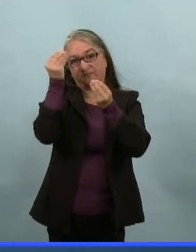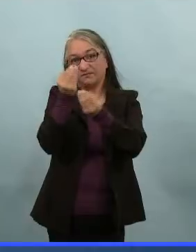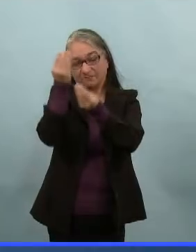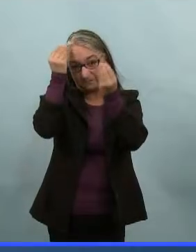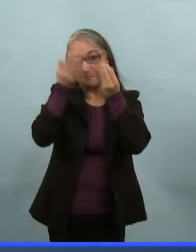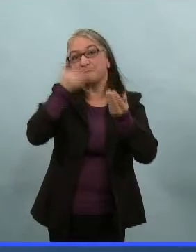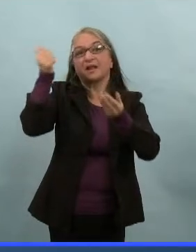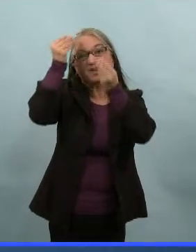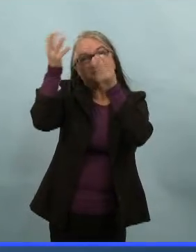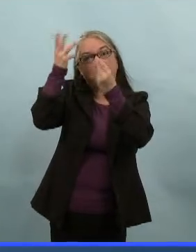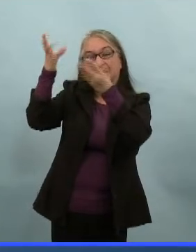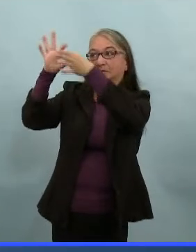thanks very much that's it for me